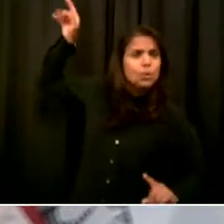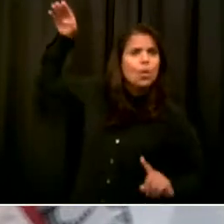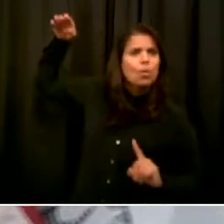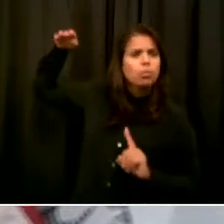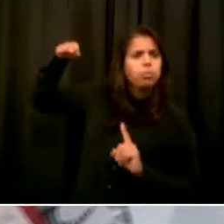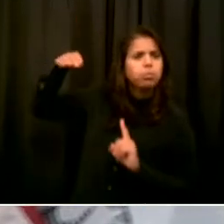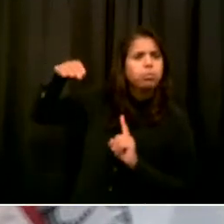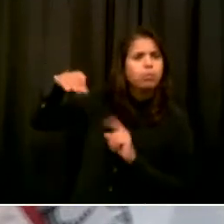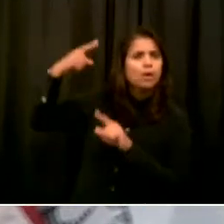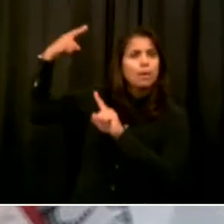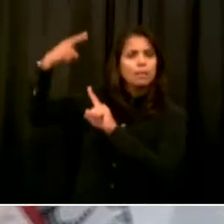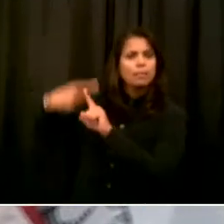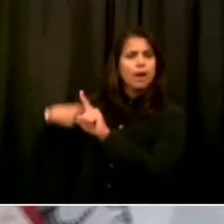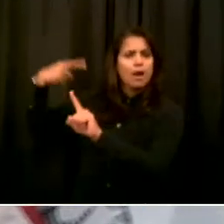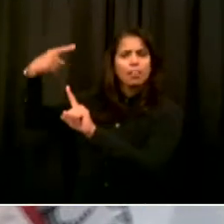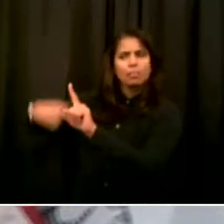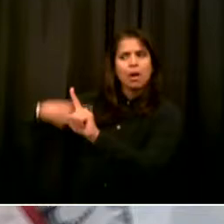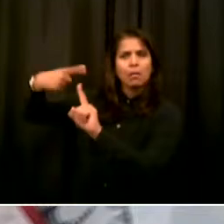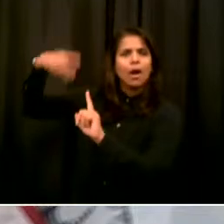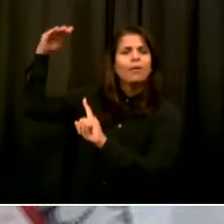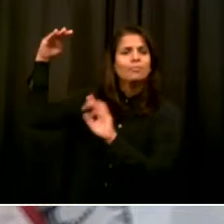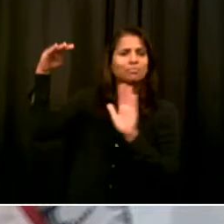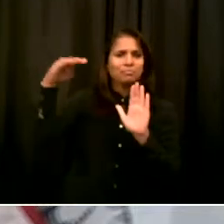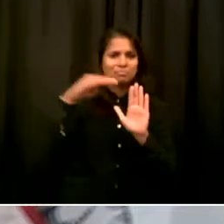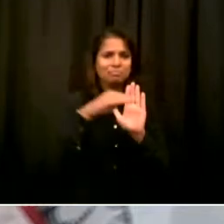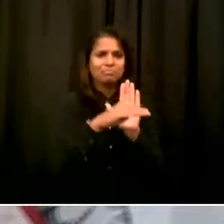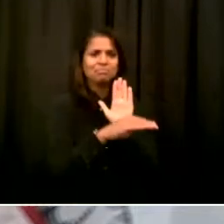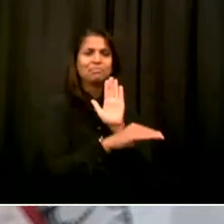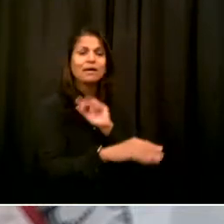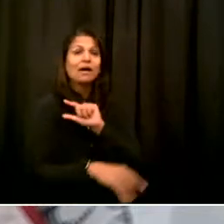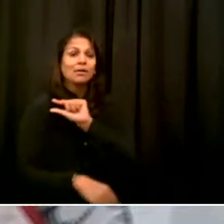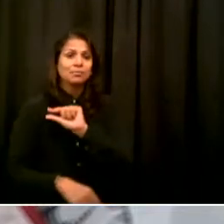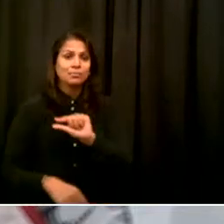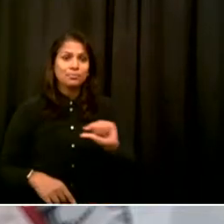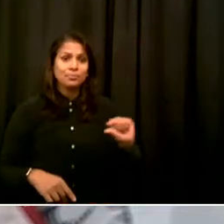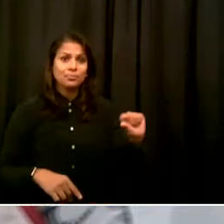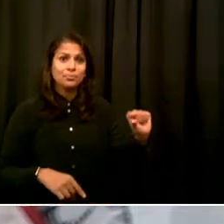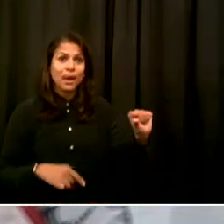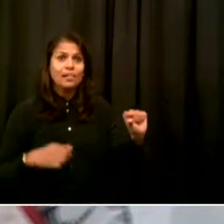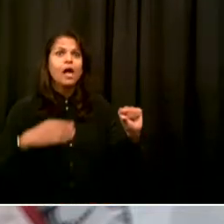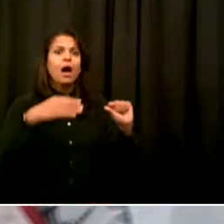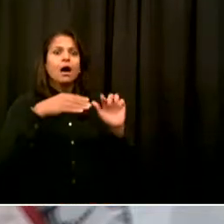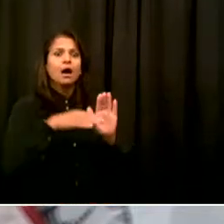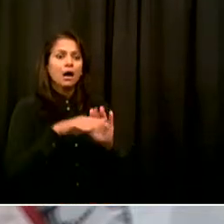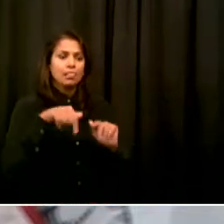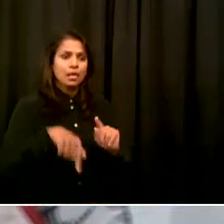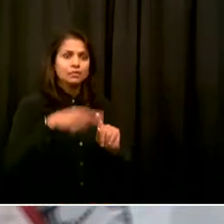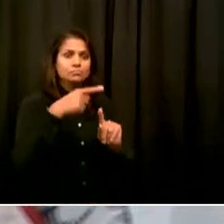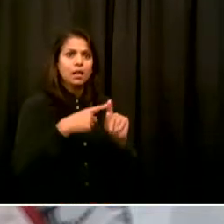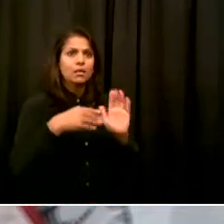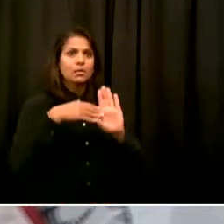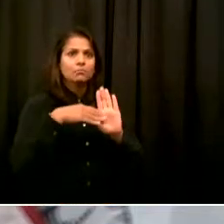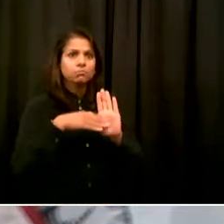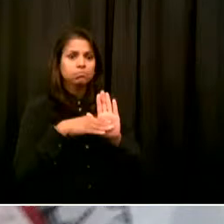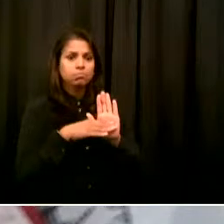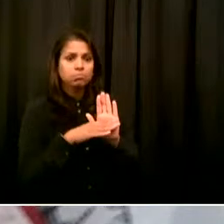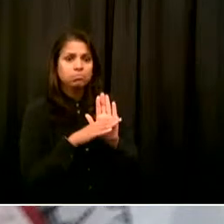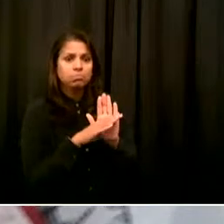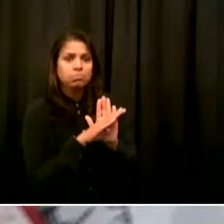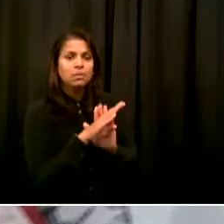DISEASE. WWE BECAME ONE OF THE SAFEST PLACES IN THE COUNTRY IN